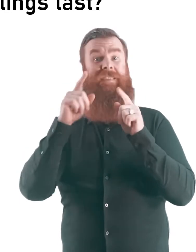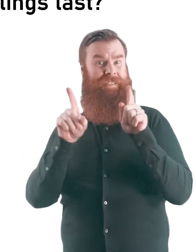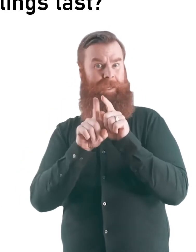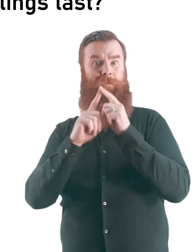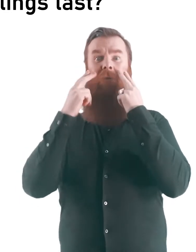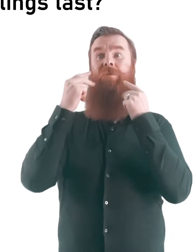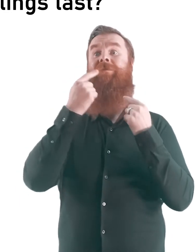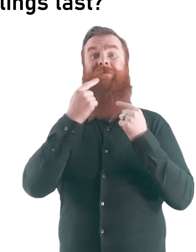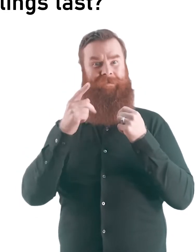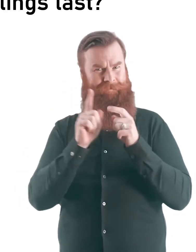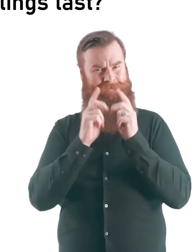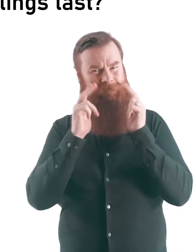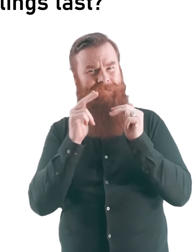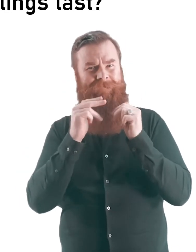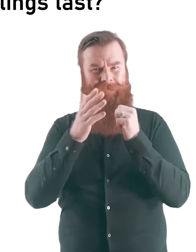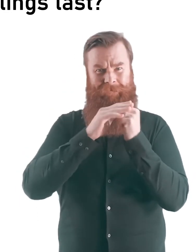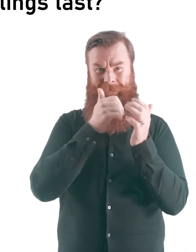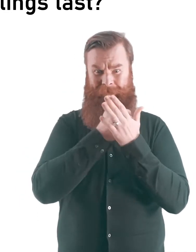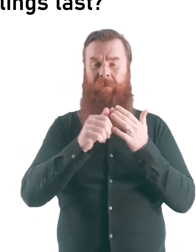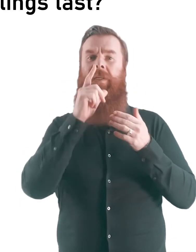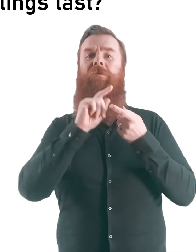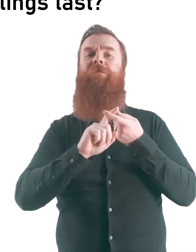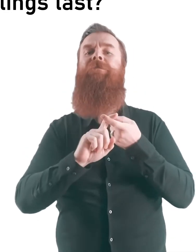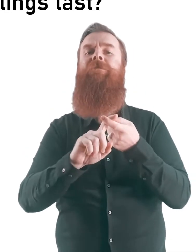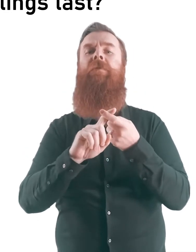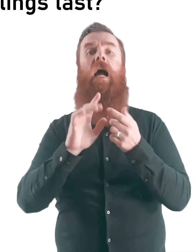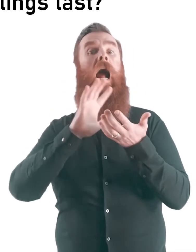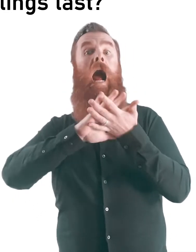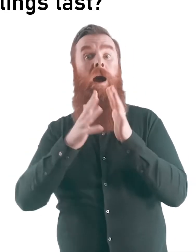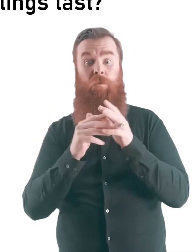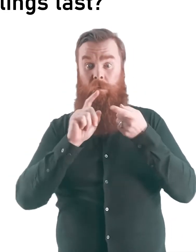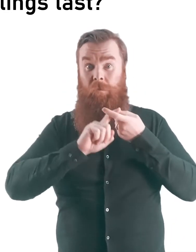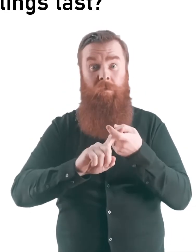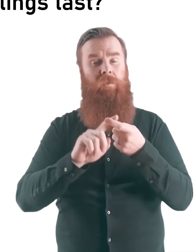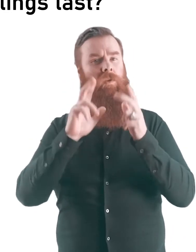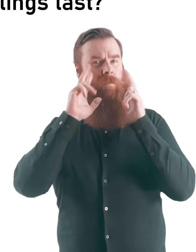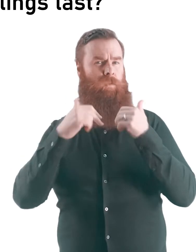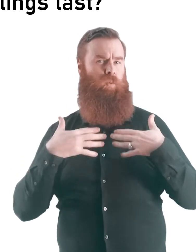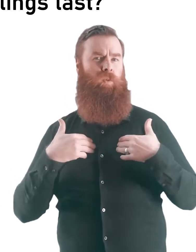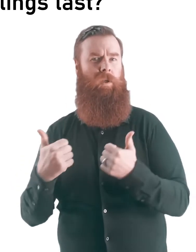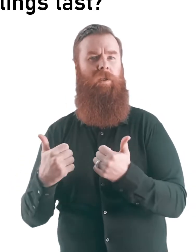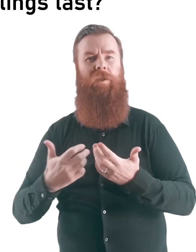Fillings can last longer when they are looked after well.